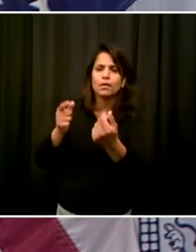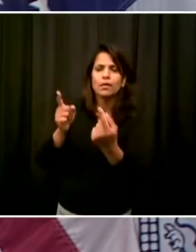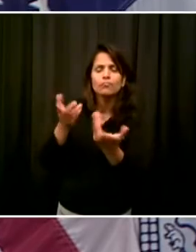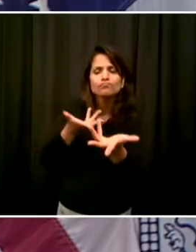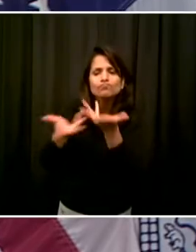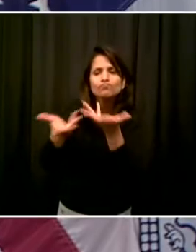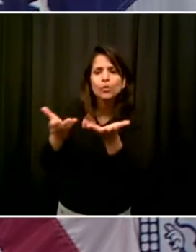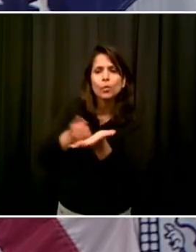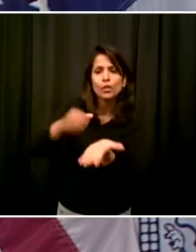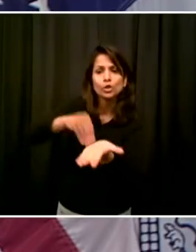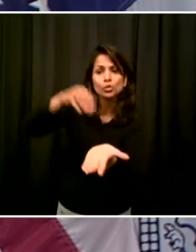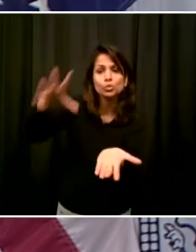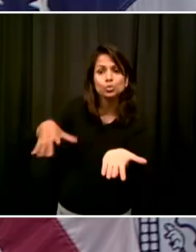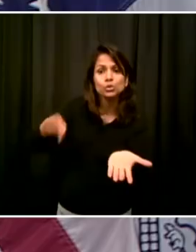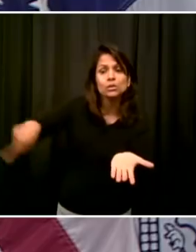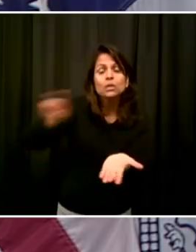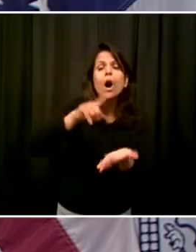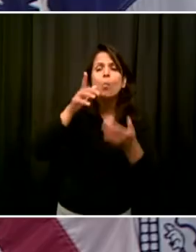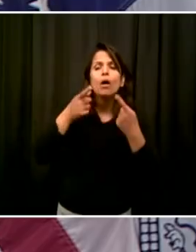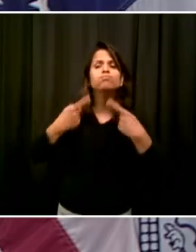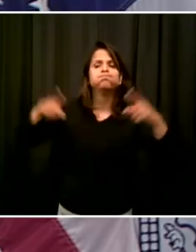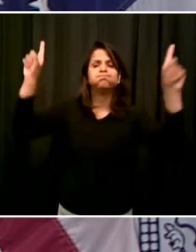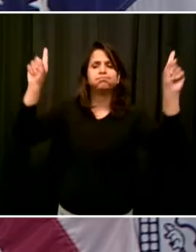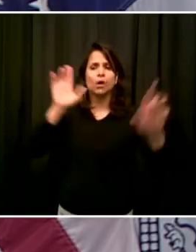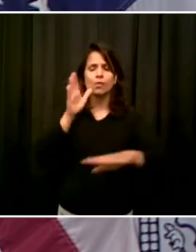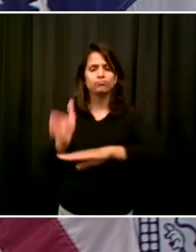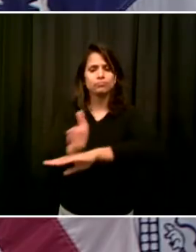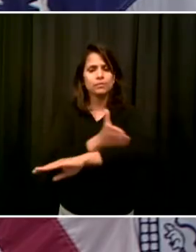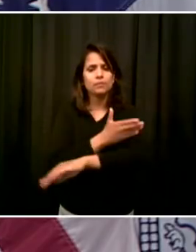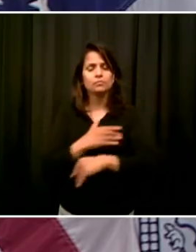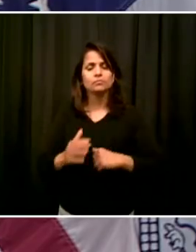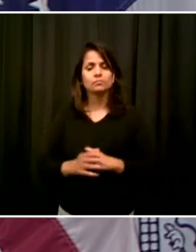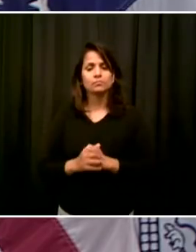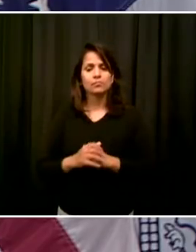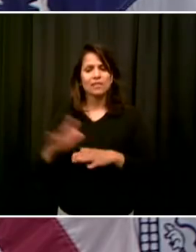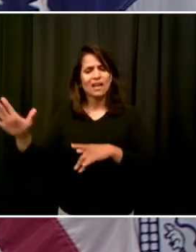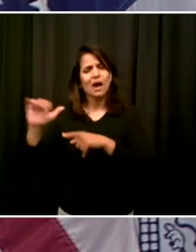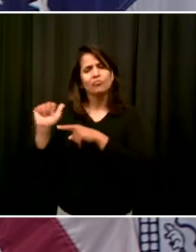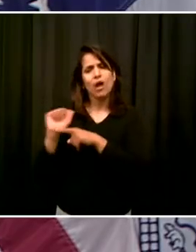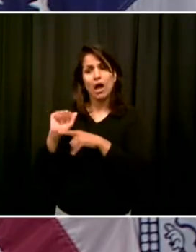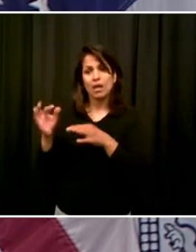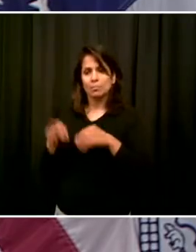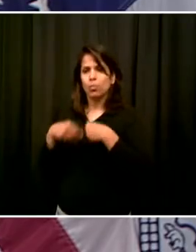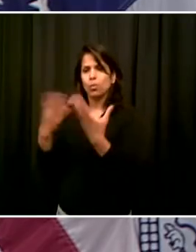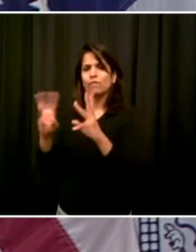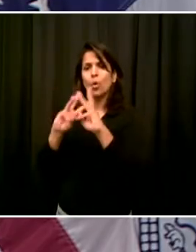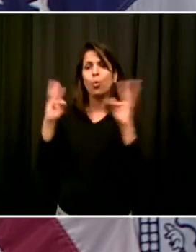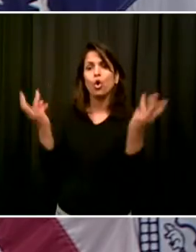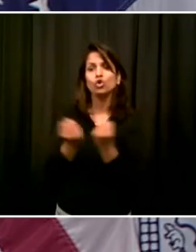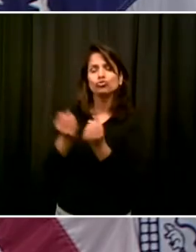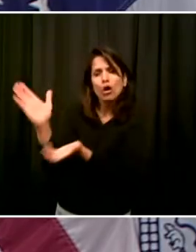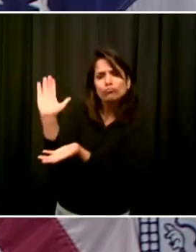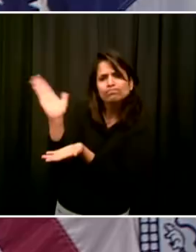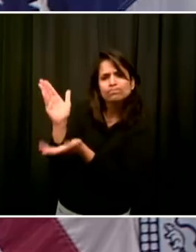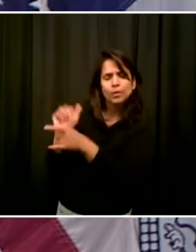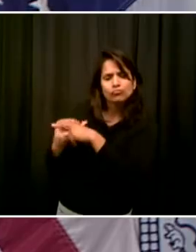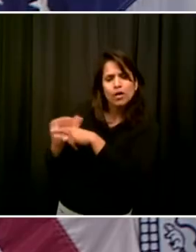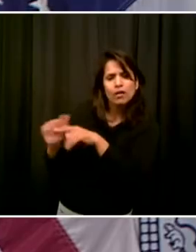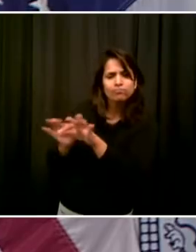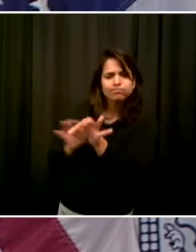WITH YOUNG PEOPLE AND THEIR FAMILIES. THERE WILL E BA